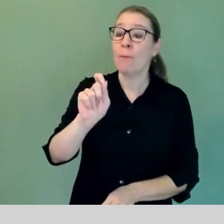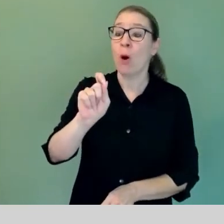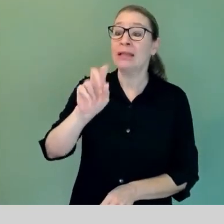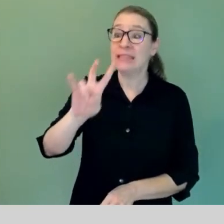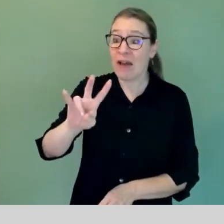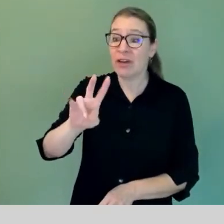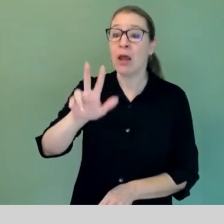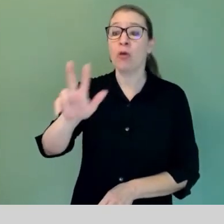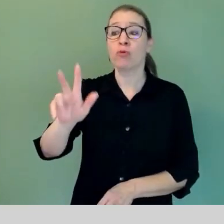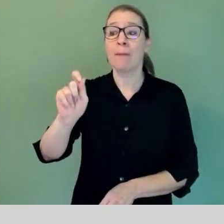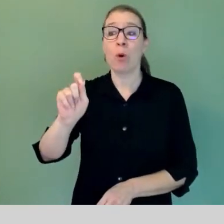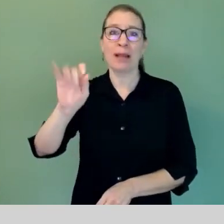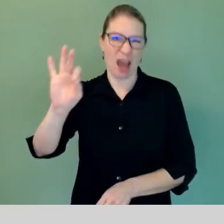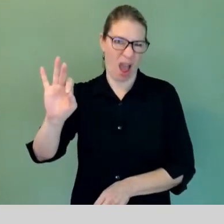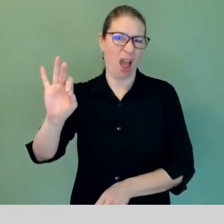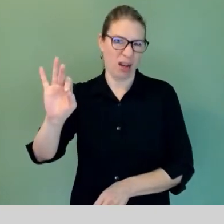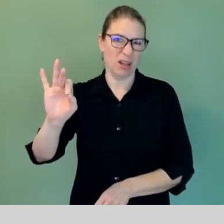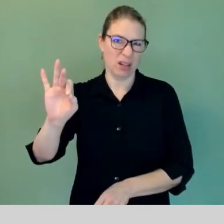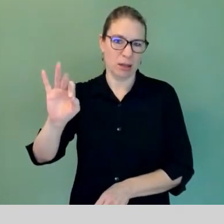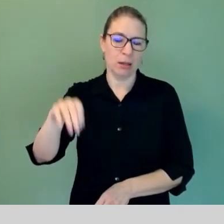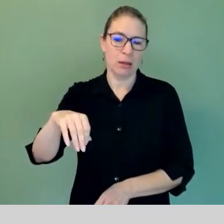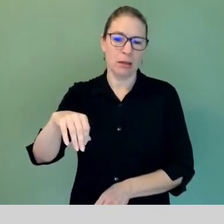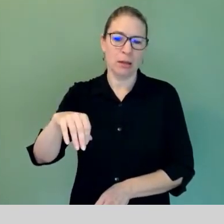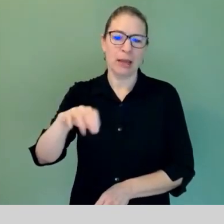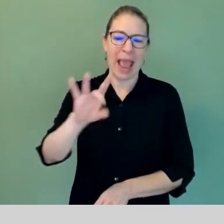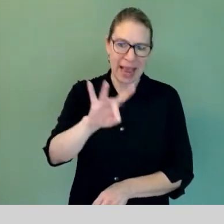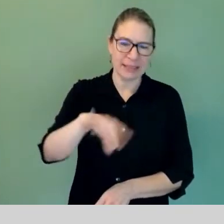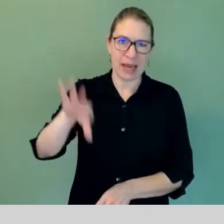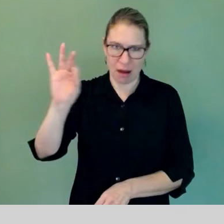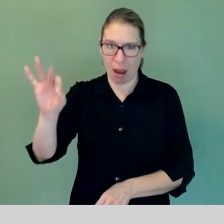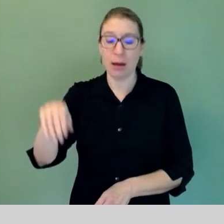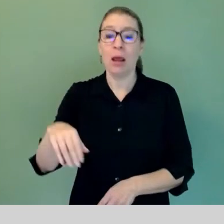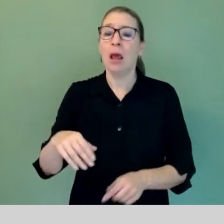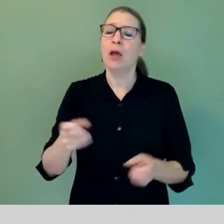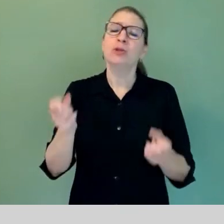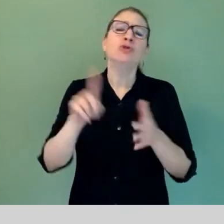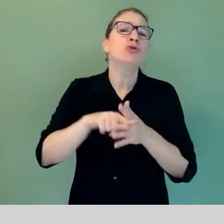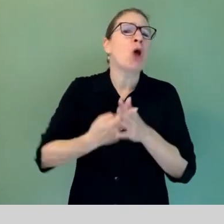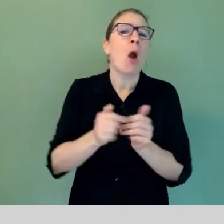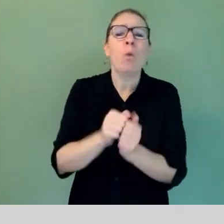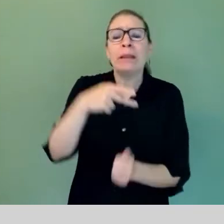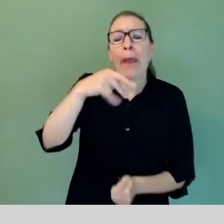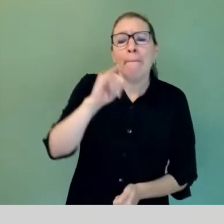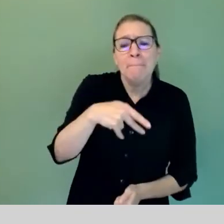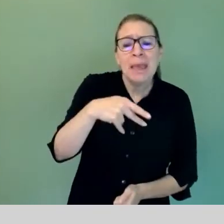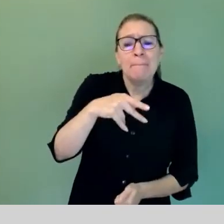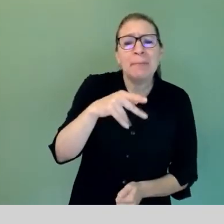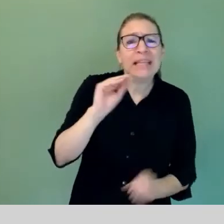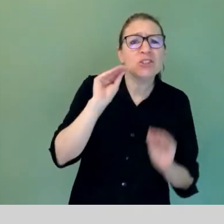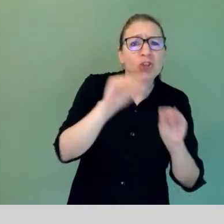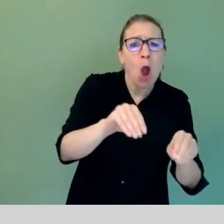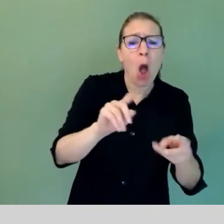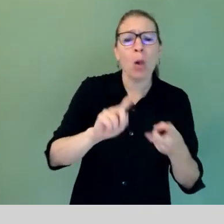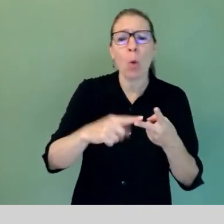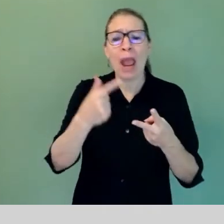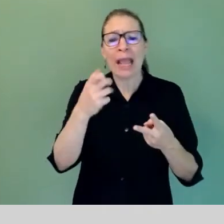3.7, 3.8, and 3.9. There are many ways you can get started using PIP install, or you can do Git-clone.